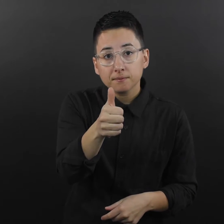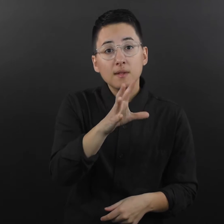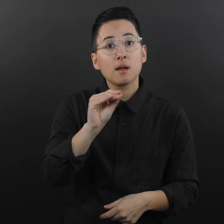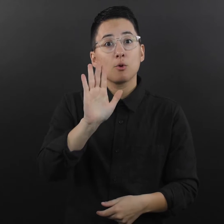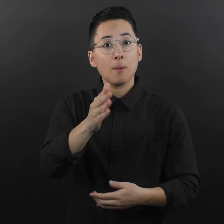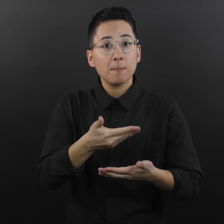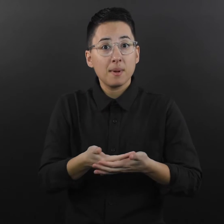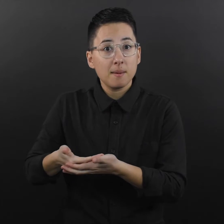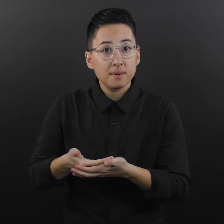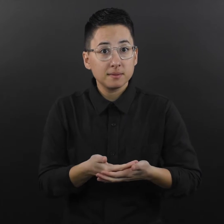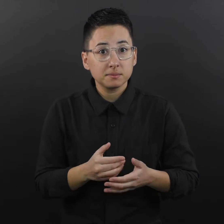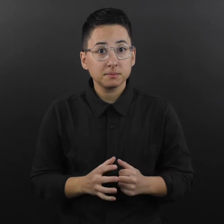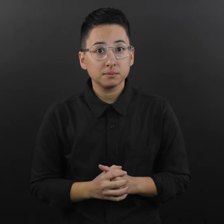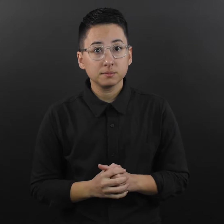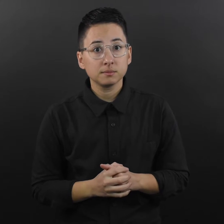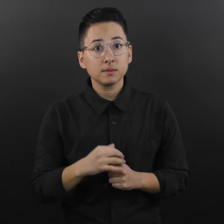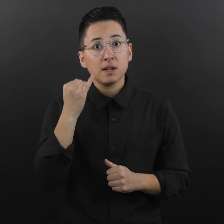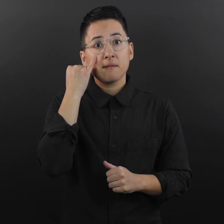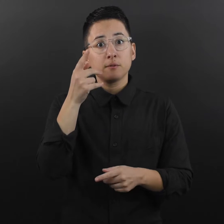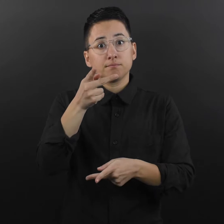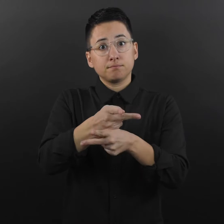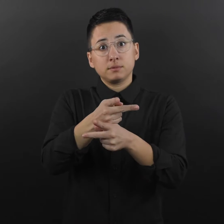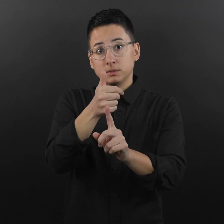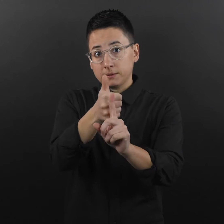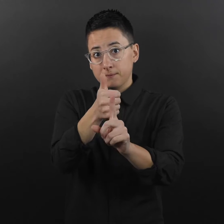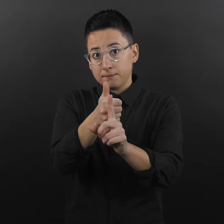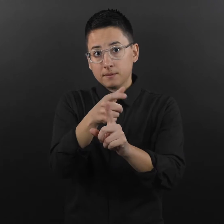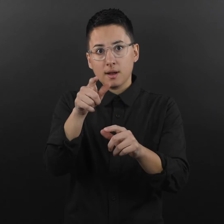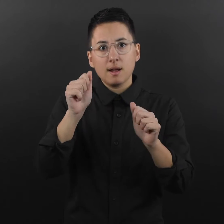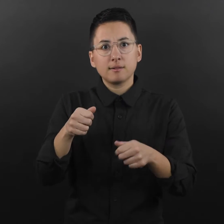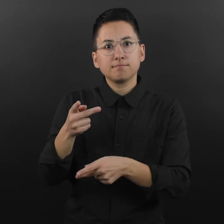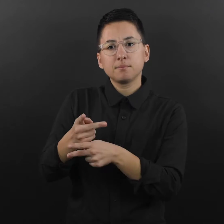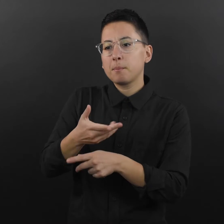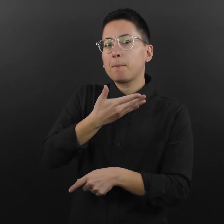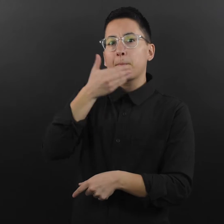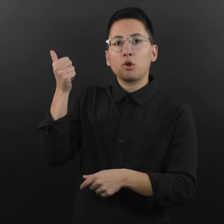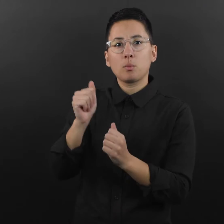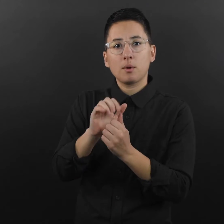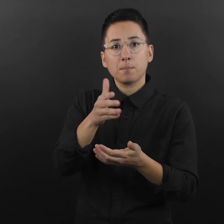If you take care of yourself, you can take better care of your baby and your family.